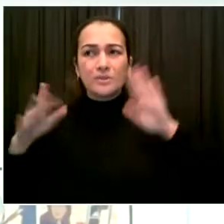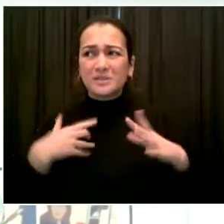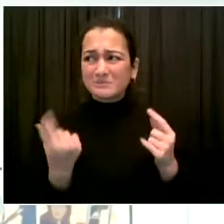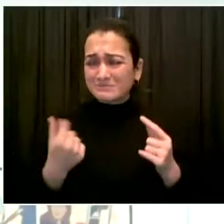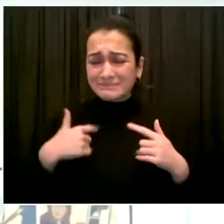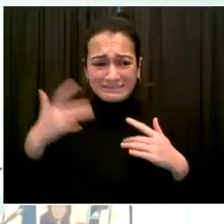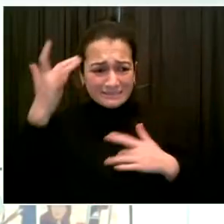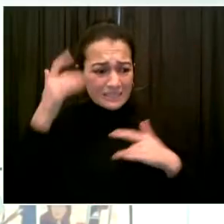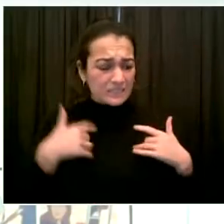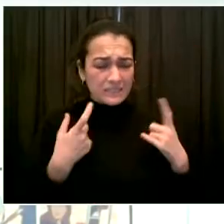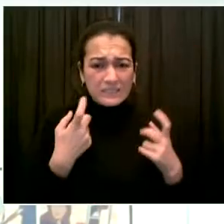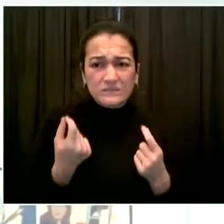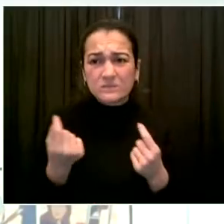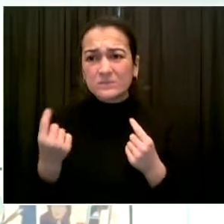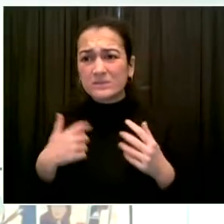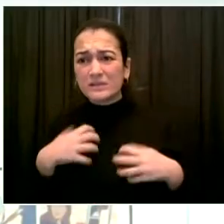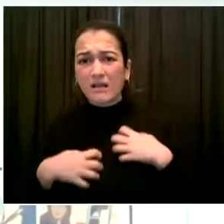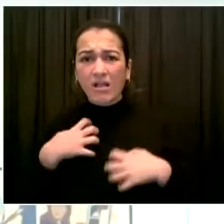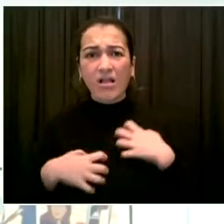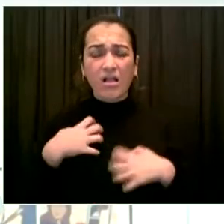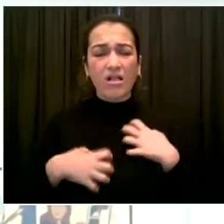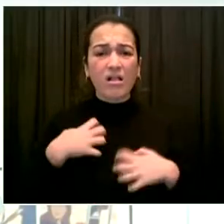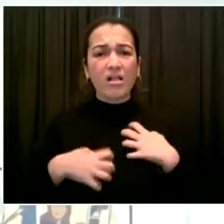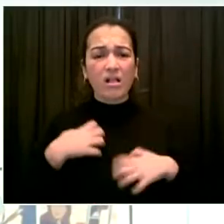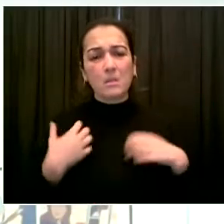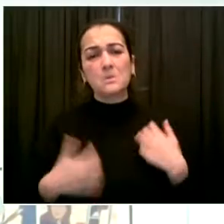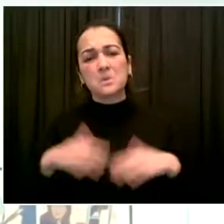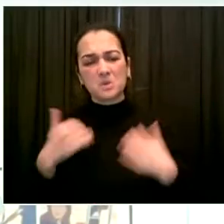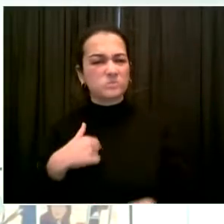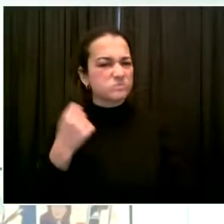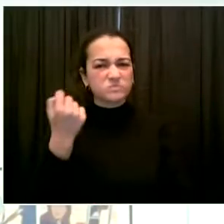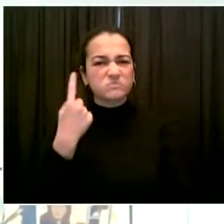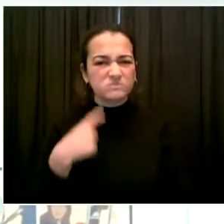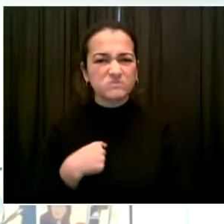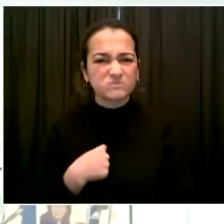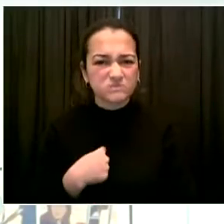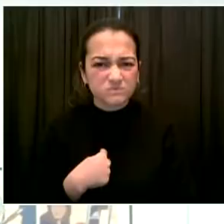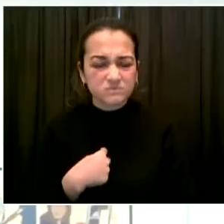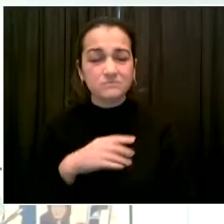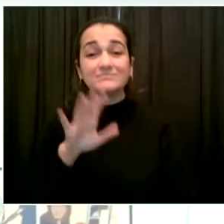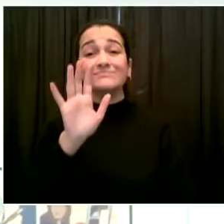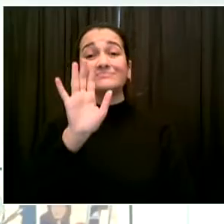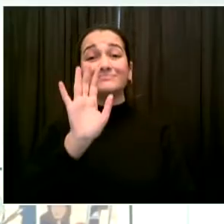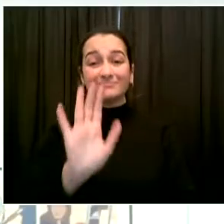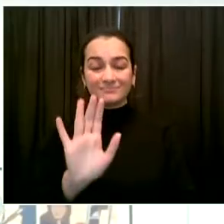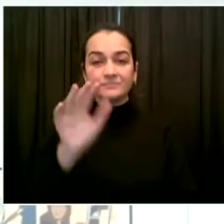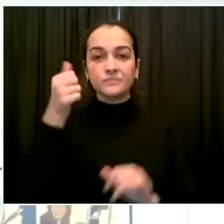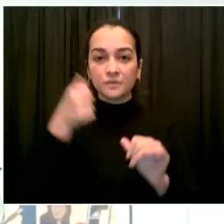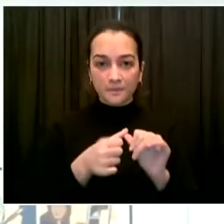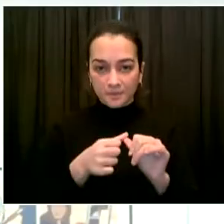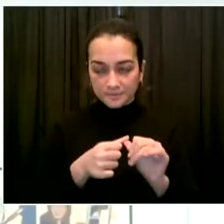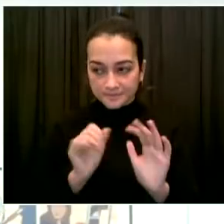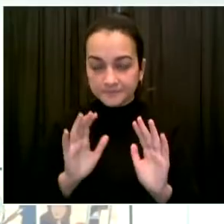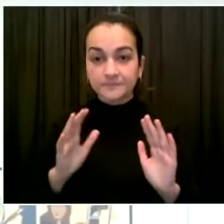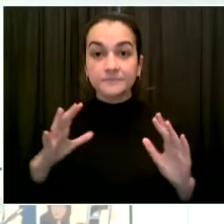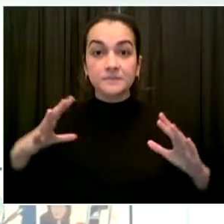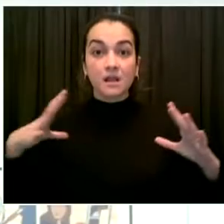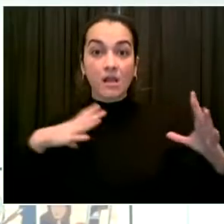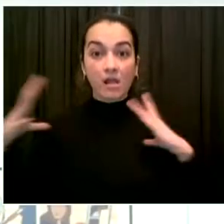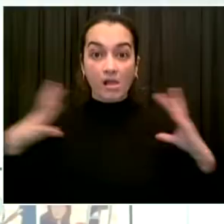AND CONFUSION. HERE IS MY BEST ADVICE ABOUT NAVIGATING THE COMING DAYS AND WEEK S. SPEND YOUR HOLIDAYS WITH